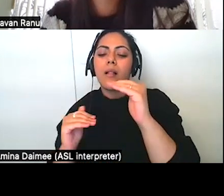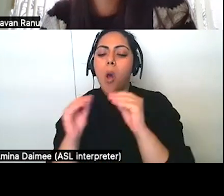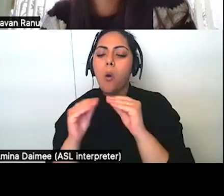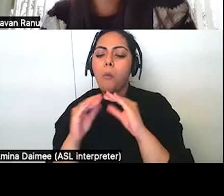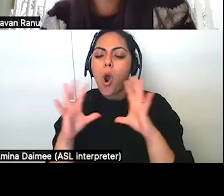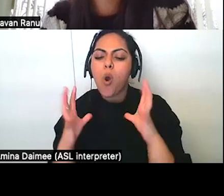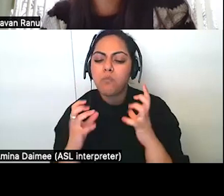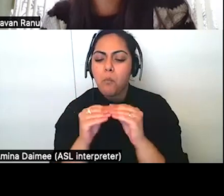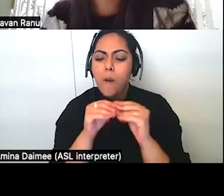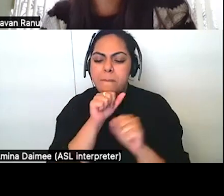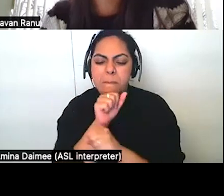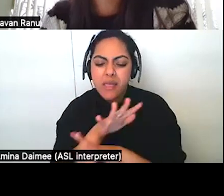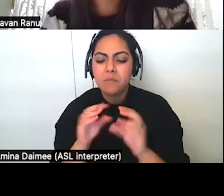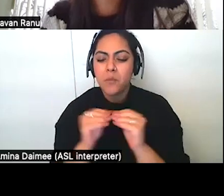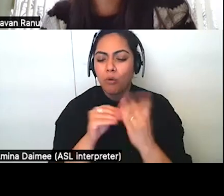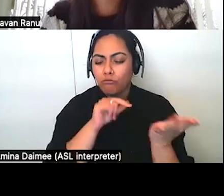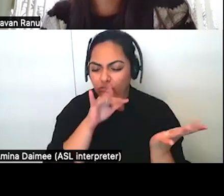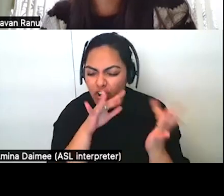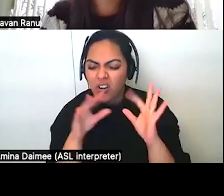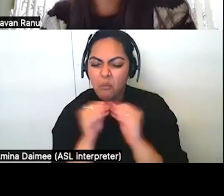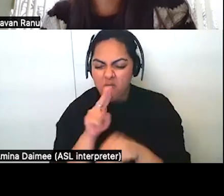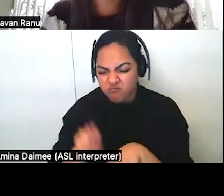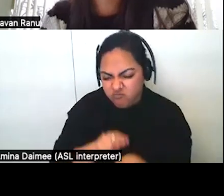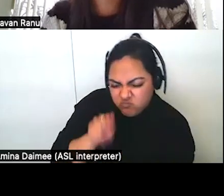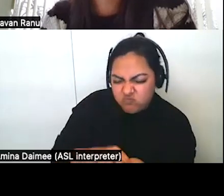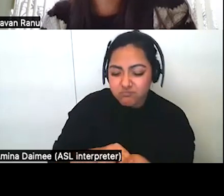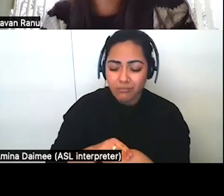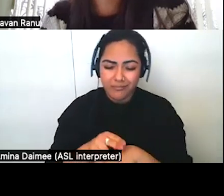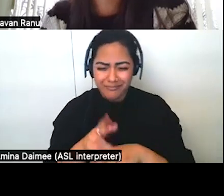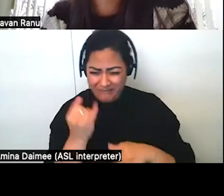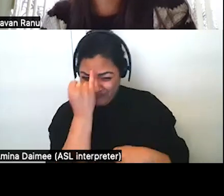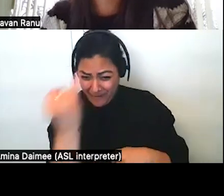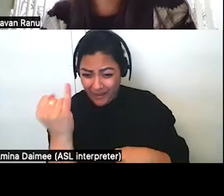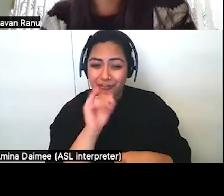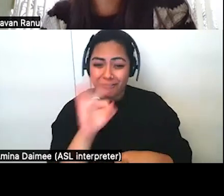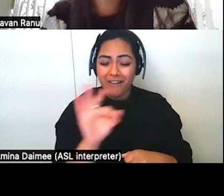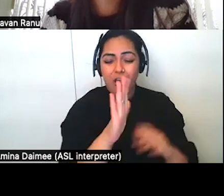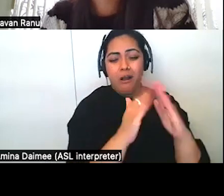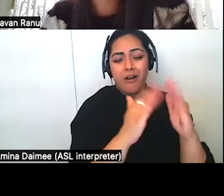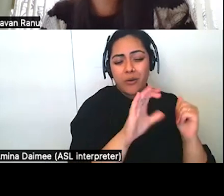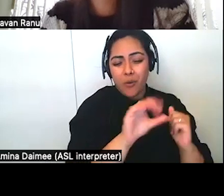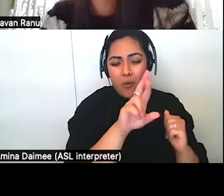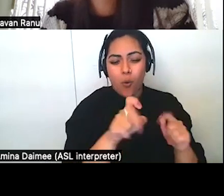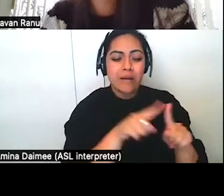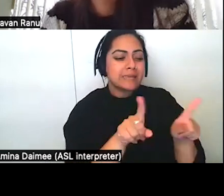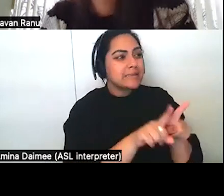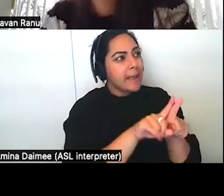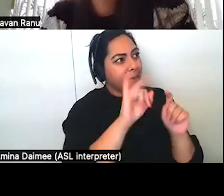moved away from princess toward hobbit. Jacqueline in the chat is saying Spotify even has a genre for